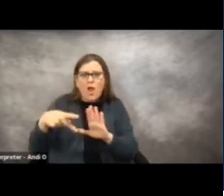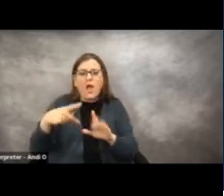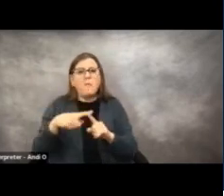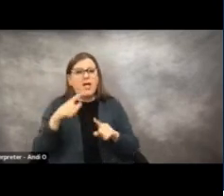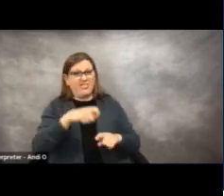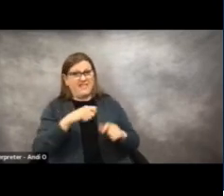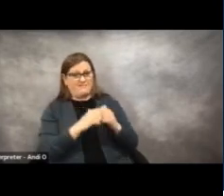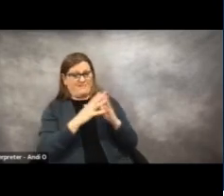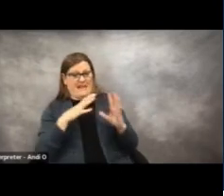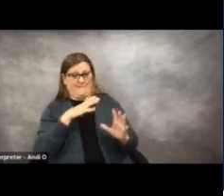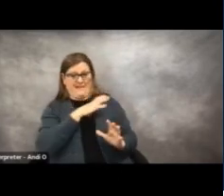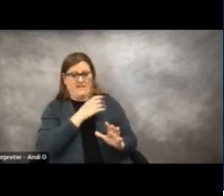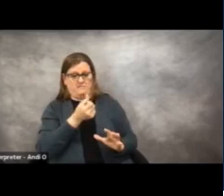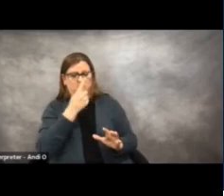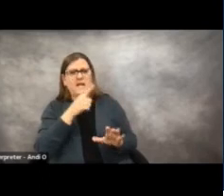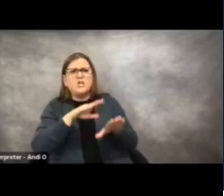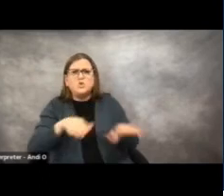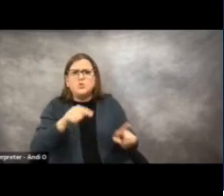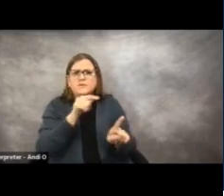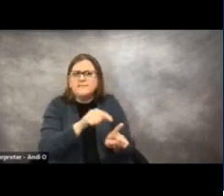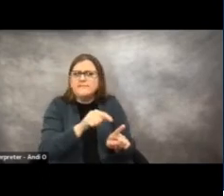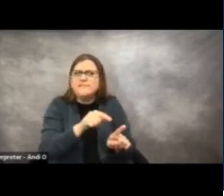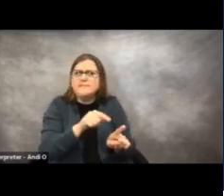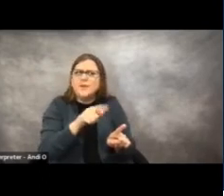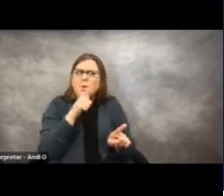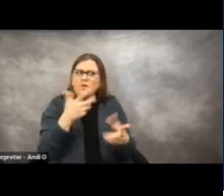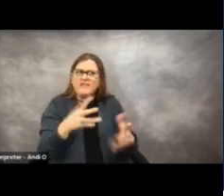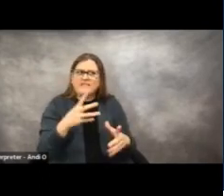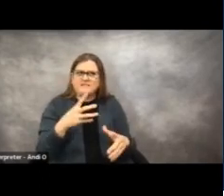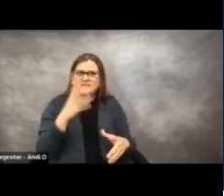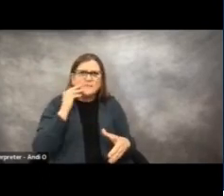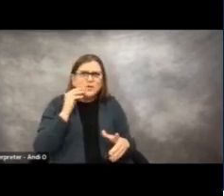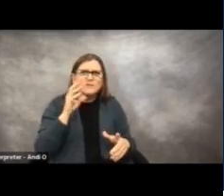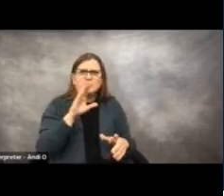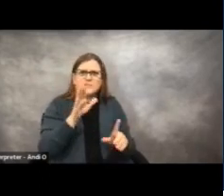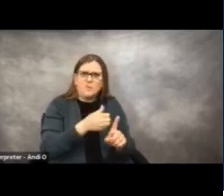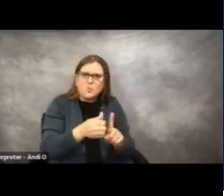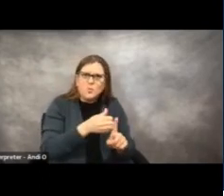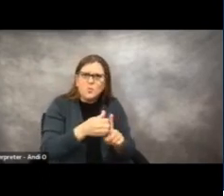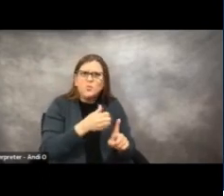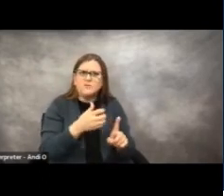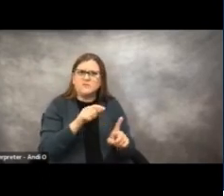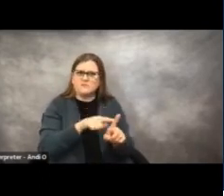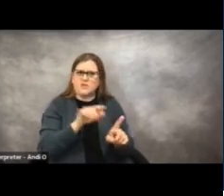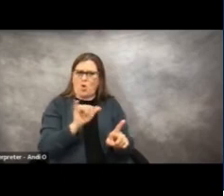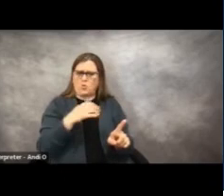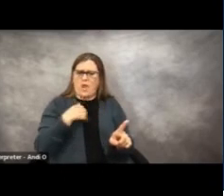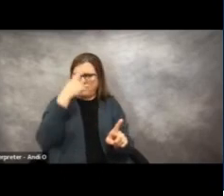the fact children who are victims of child abuse may also have had one or more brain injuries. The guide does contain